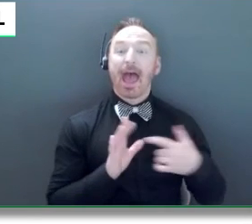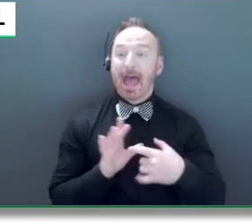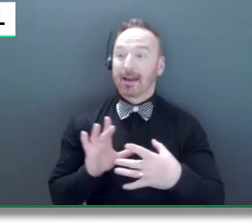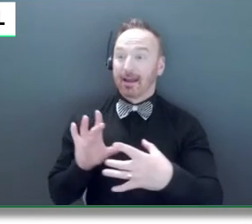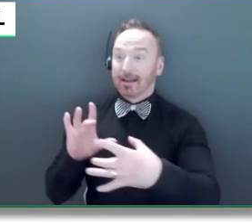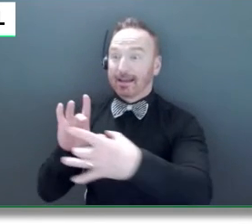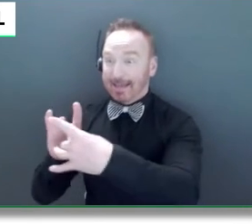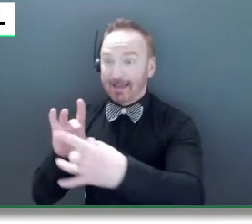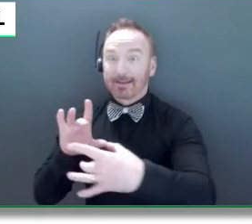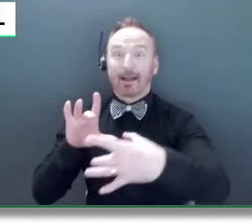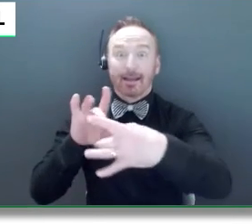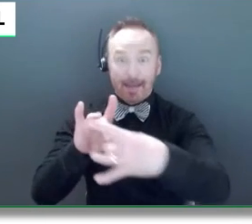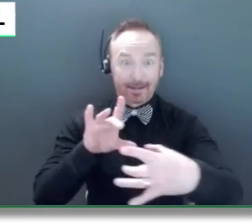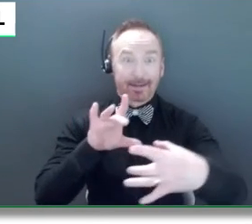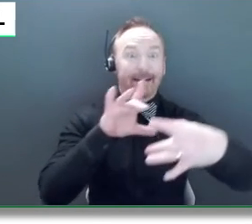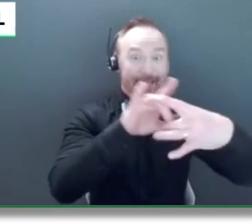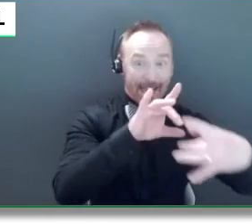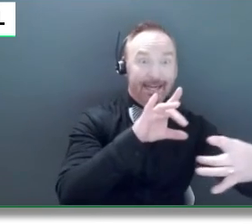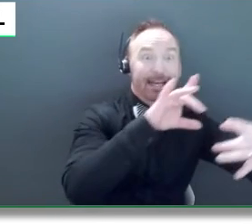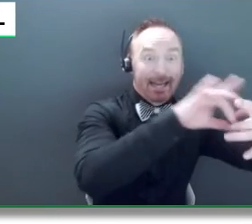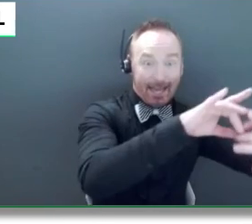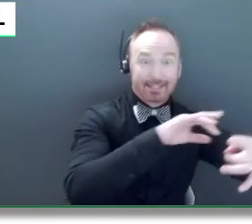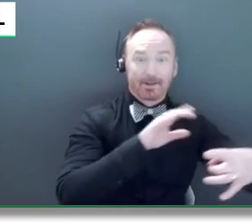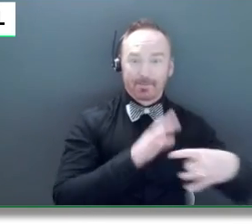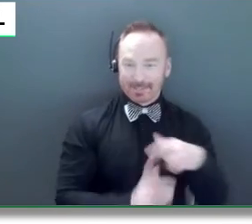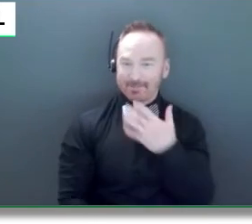think it's the challenge is uh